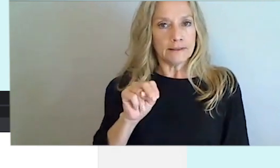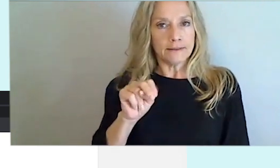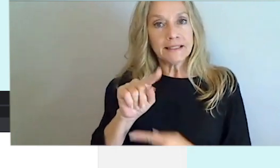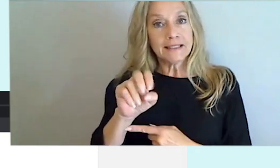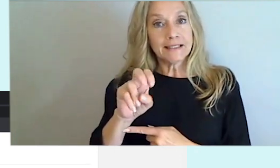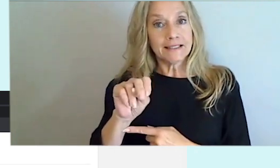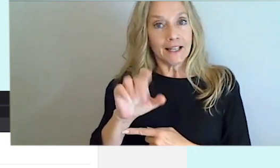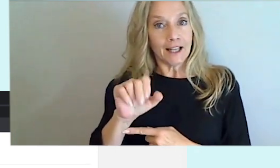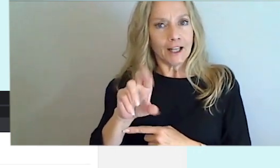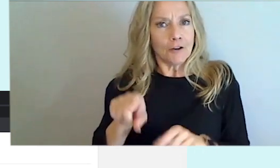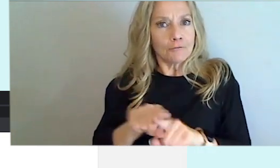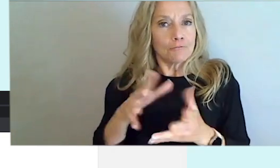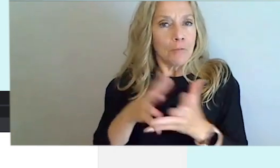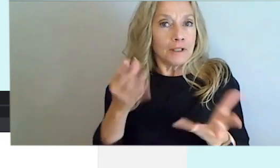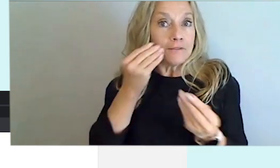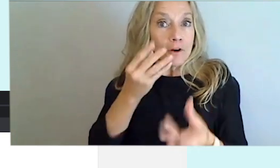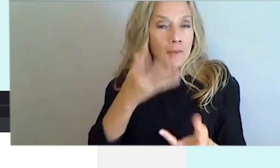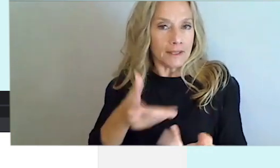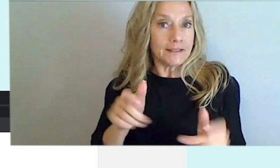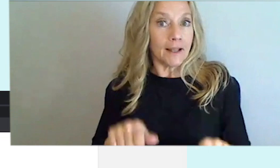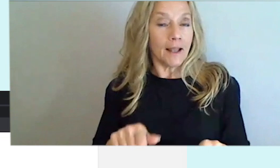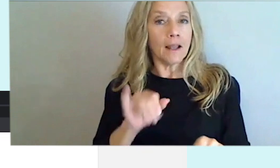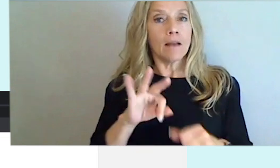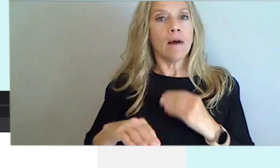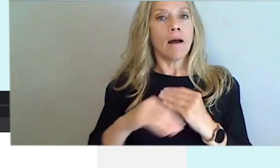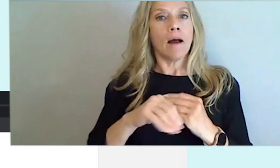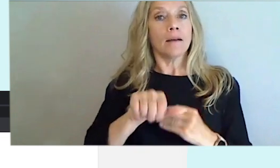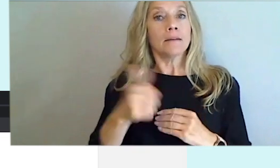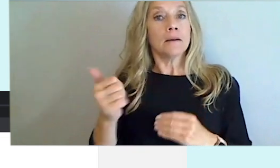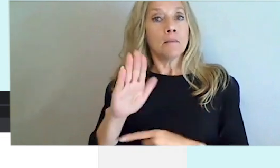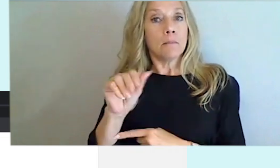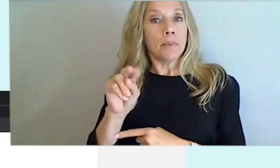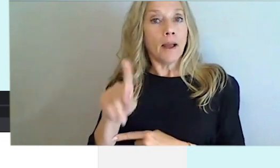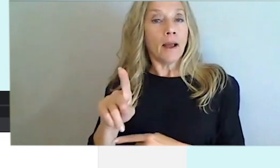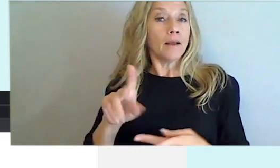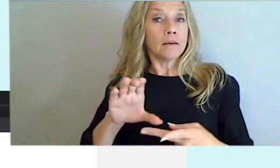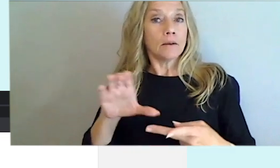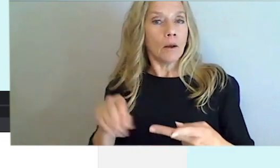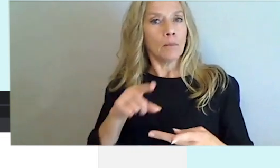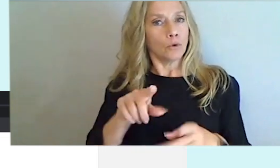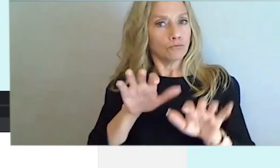If you are adding a bank or company, you will type the information you have and select search.